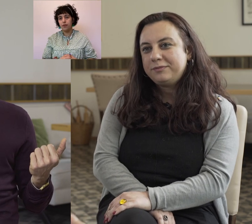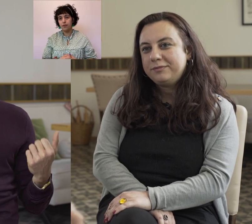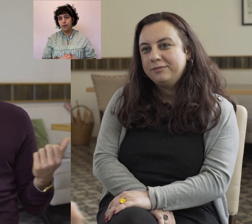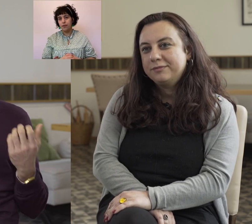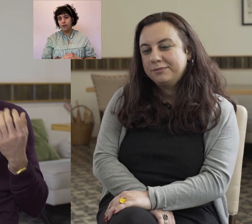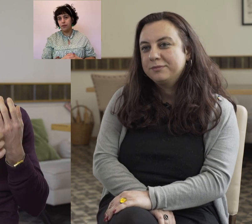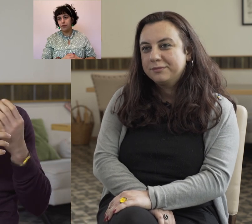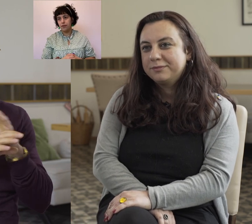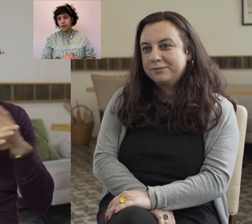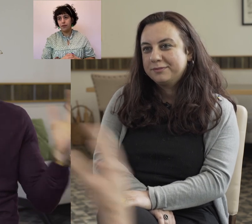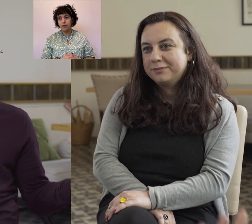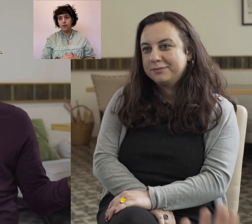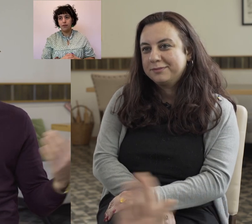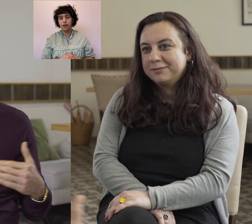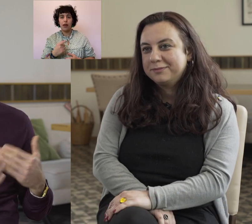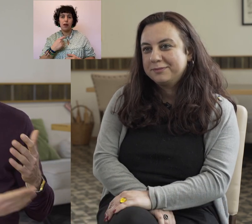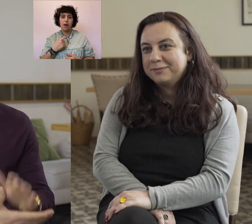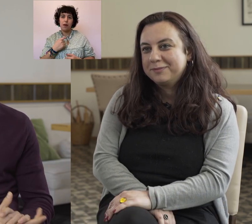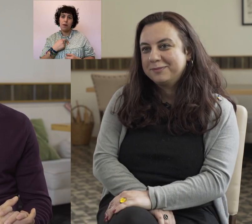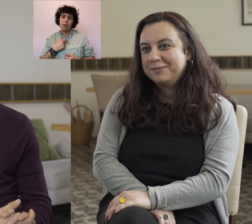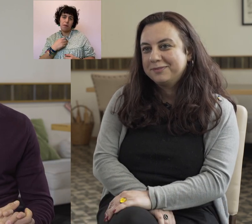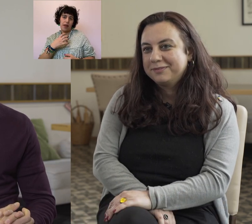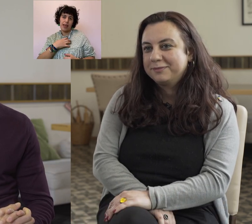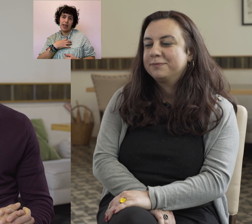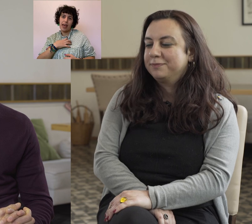so it can't hurt me in any way